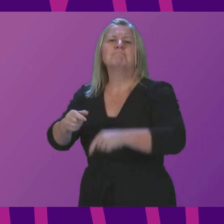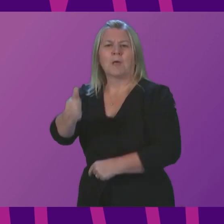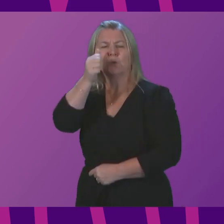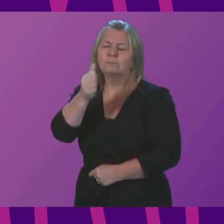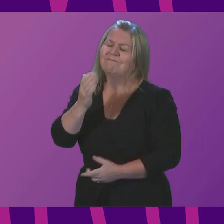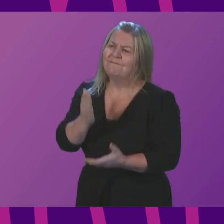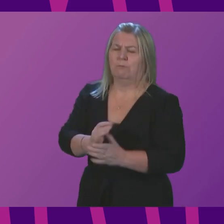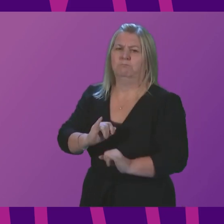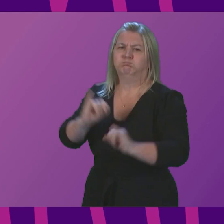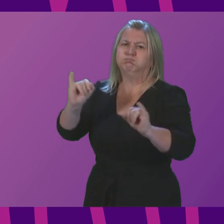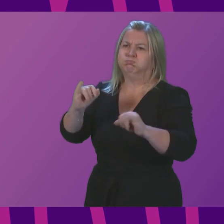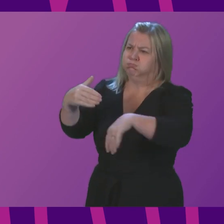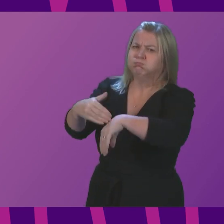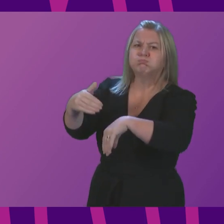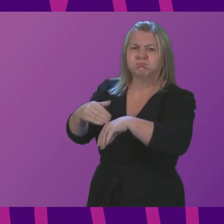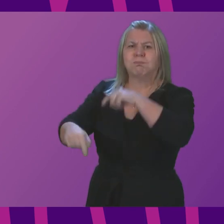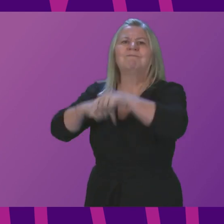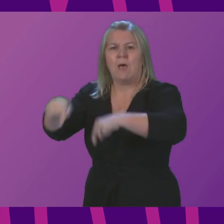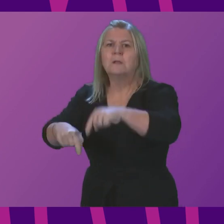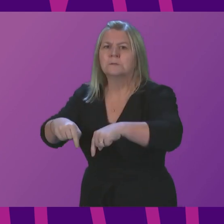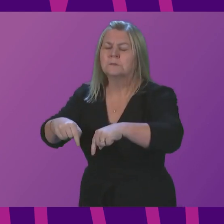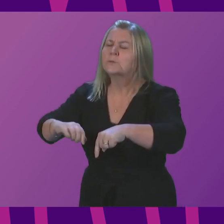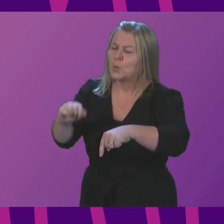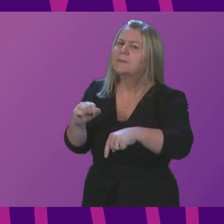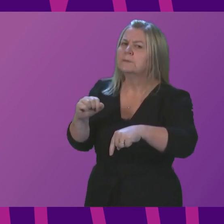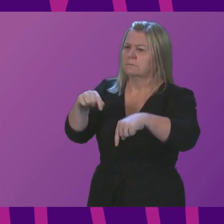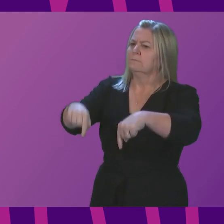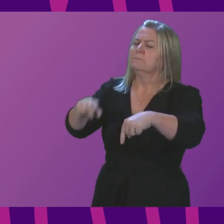serious violence that women are subjected to in Scotland and around the world every